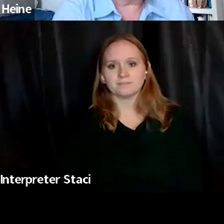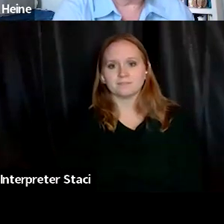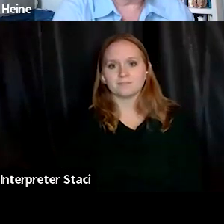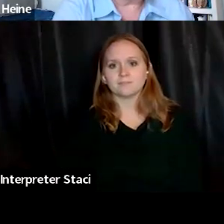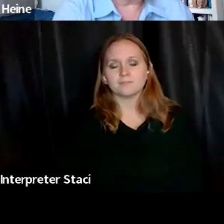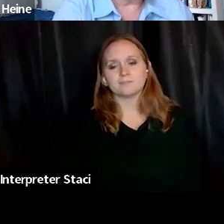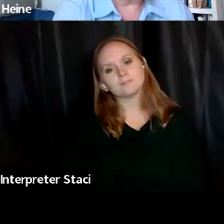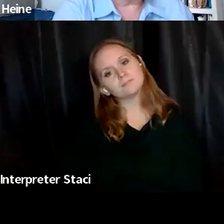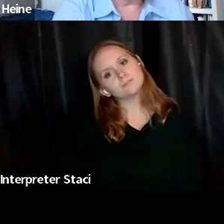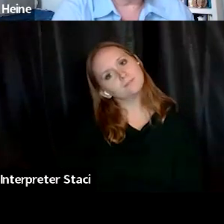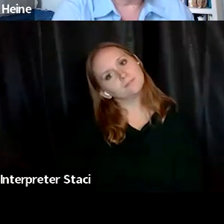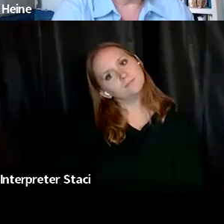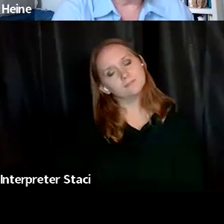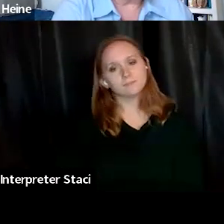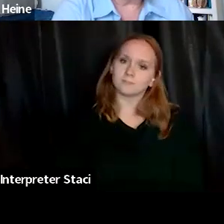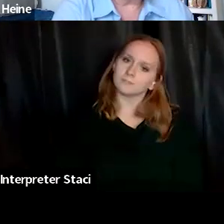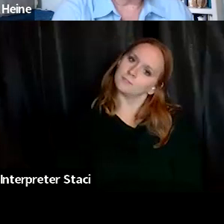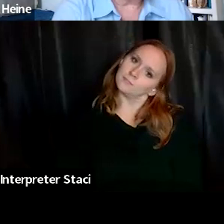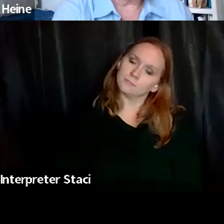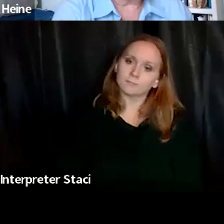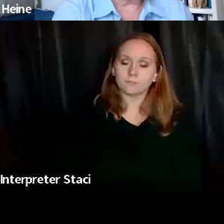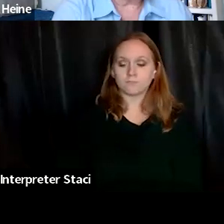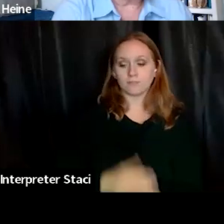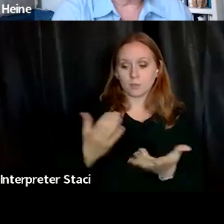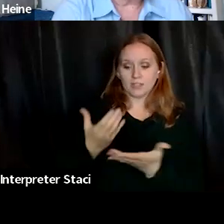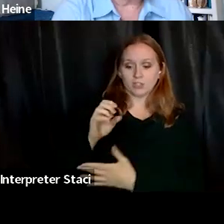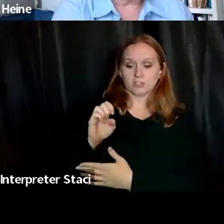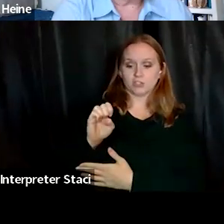Well, here at SEARCH, the SOAR program is going through some changes.